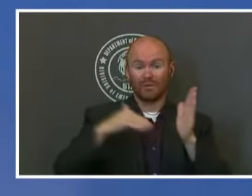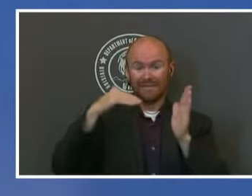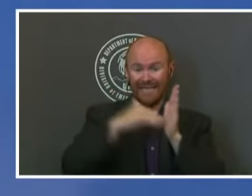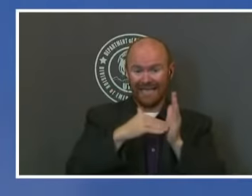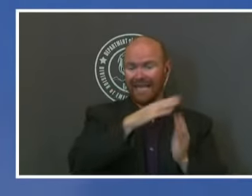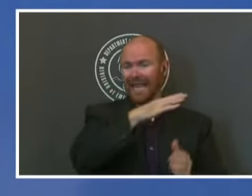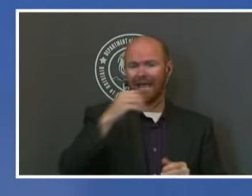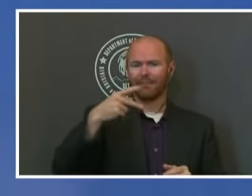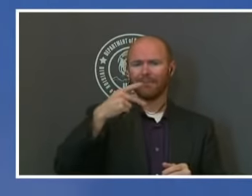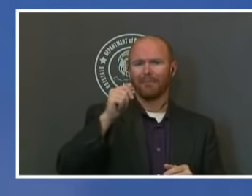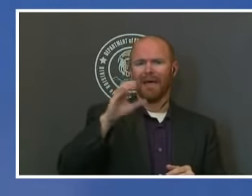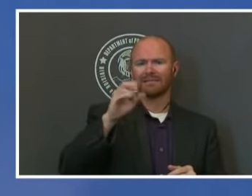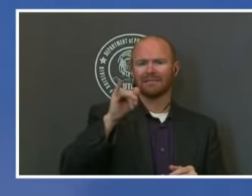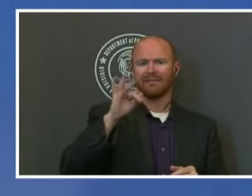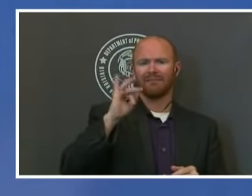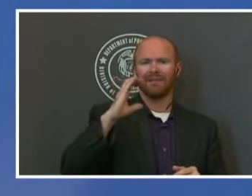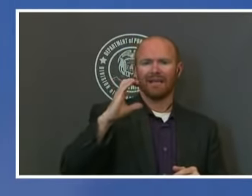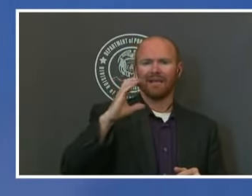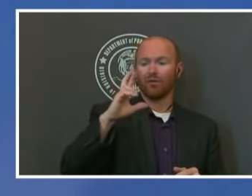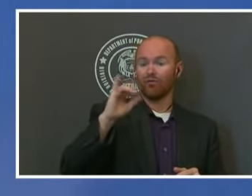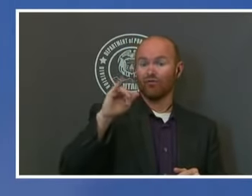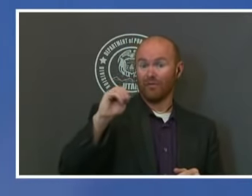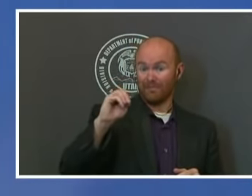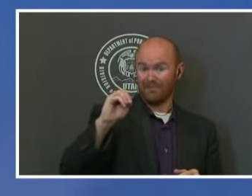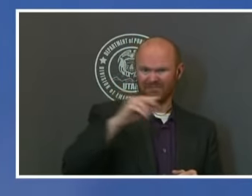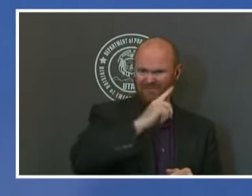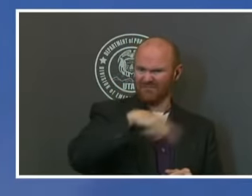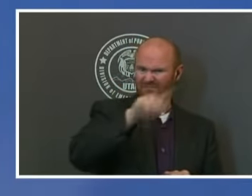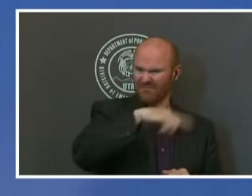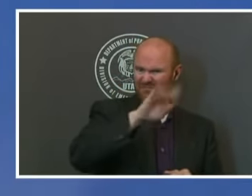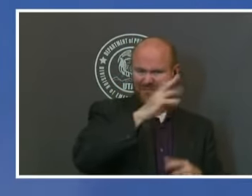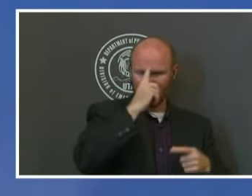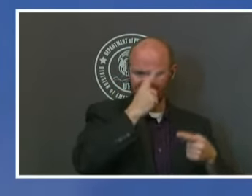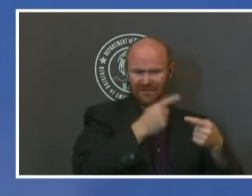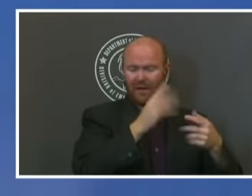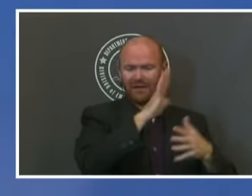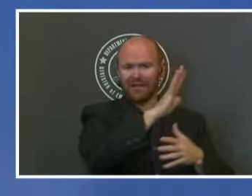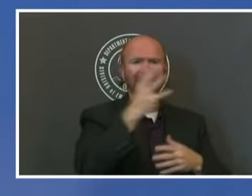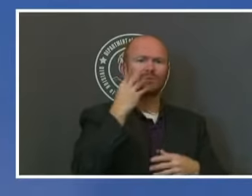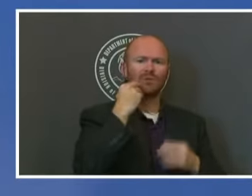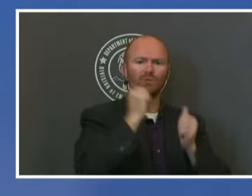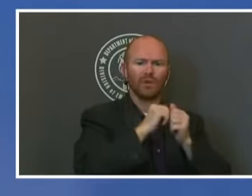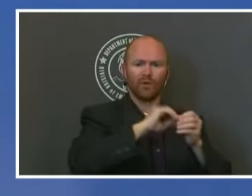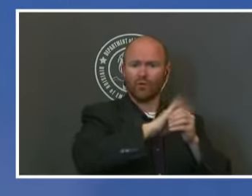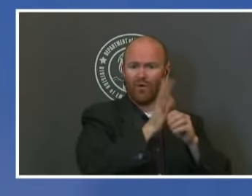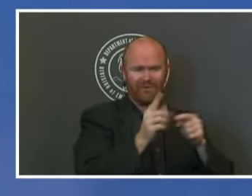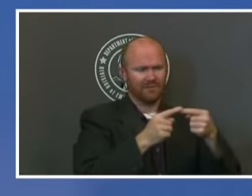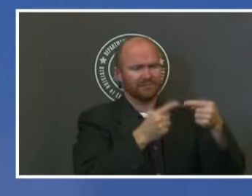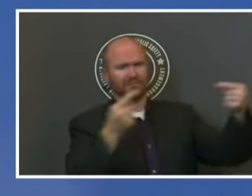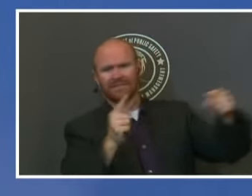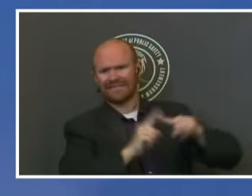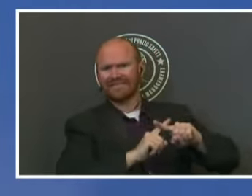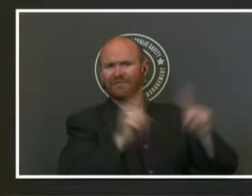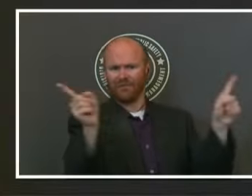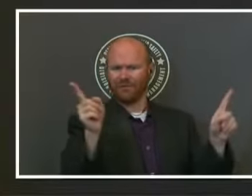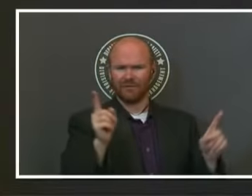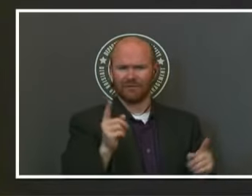is it that makes mandates